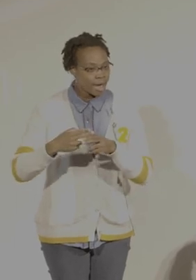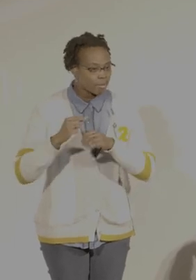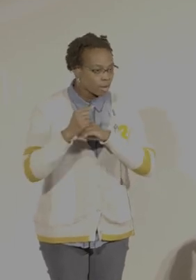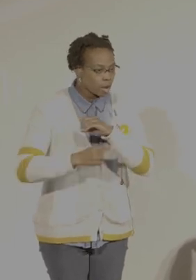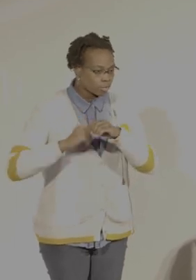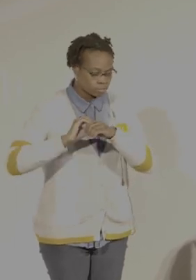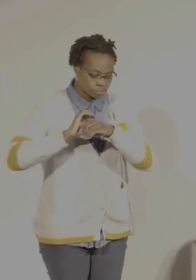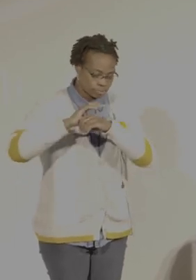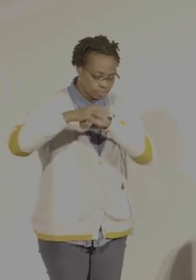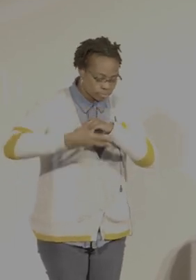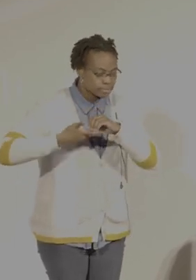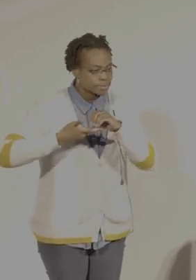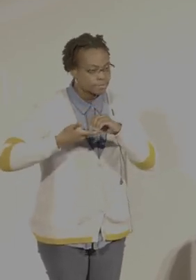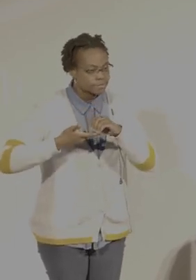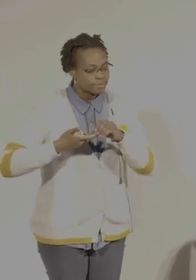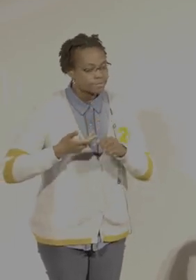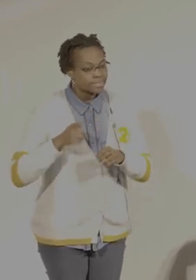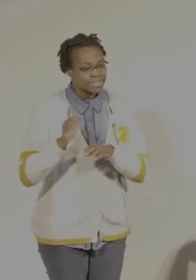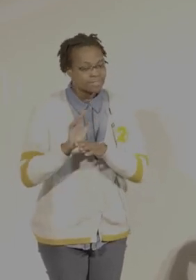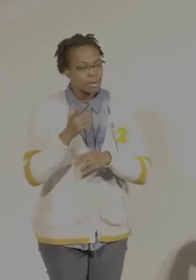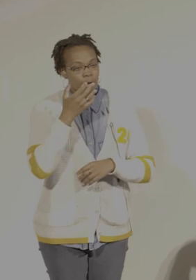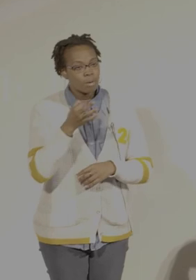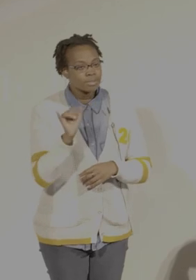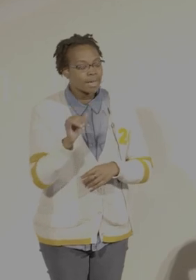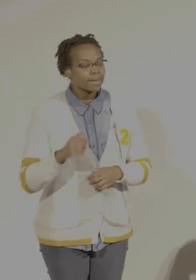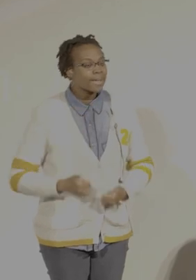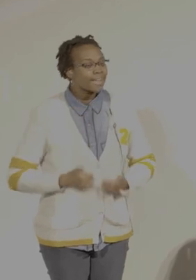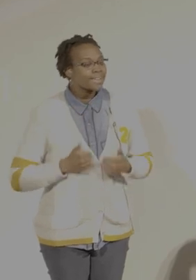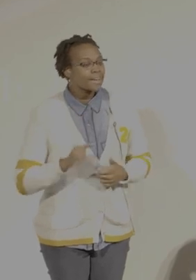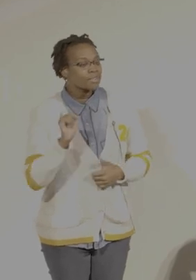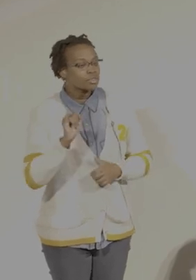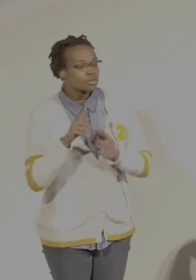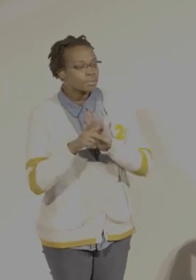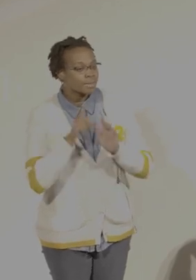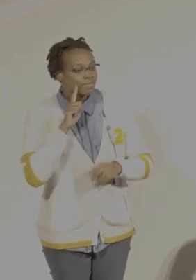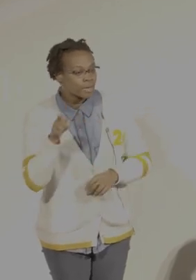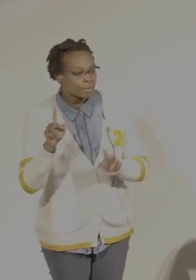This film in a way, I believe can be almost like a life insurance policy for him. Everyone needs to see it.